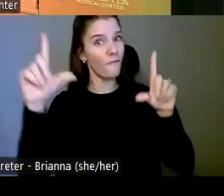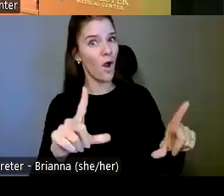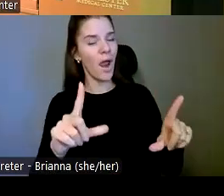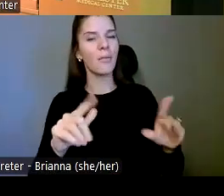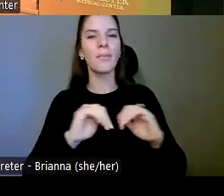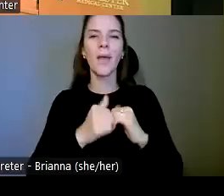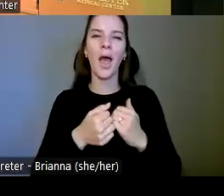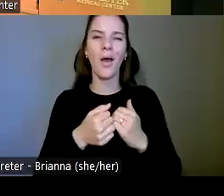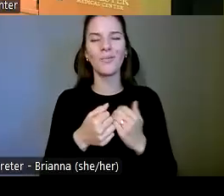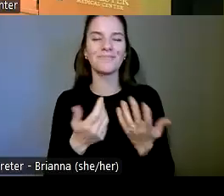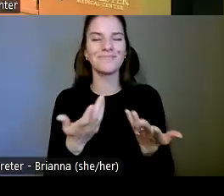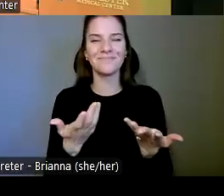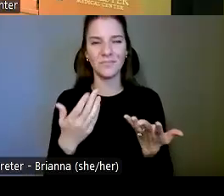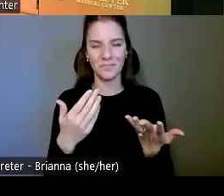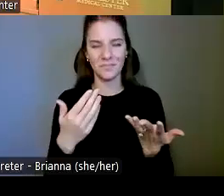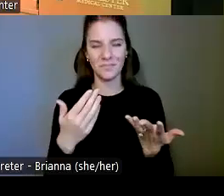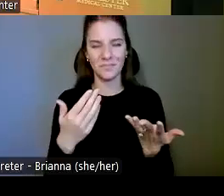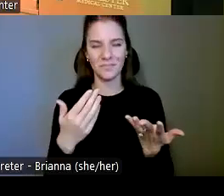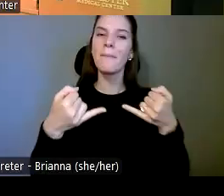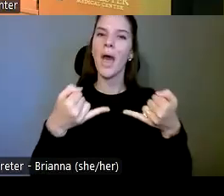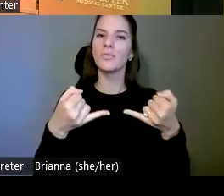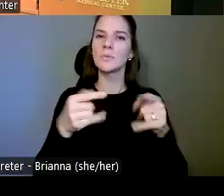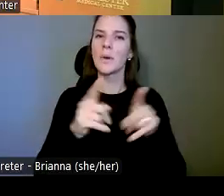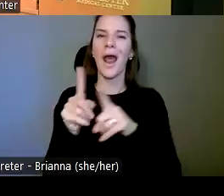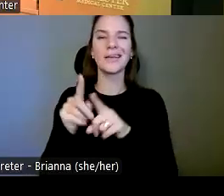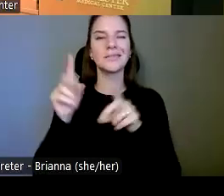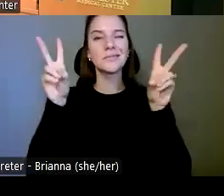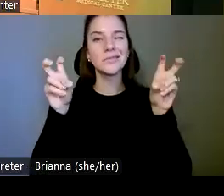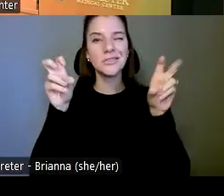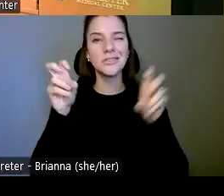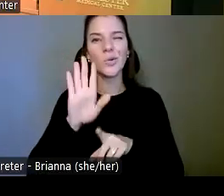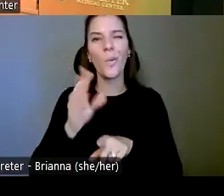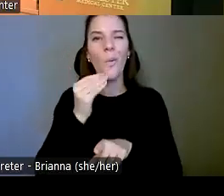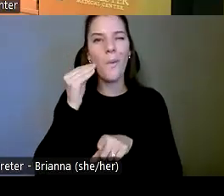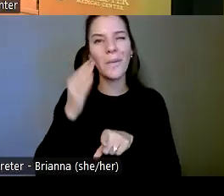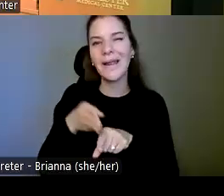north star is like these are the boundaries. If somebody's calling the health the student